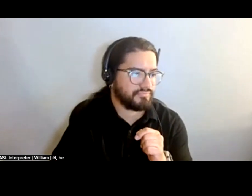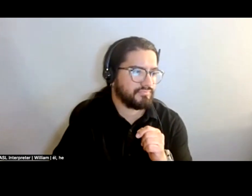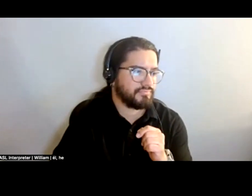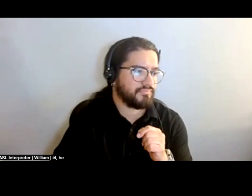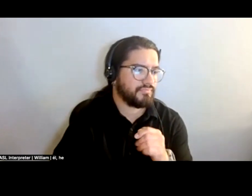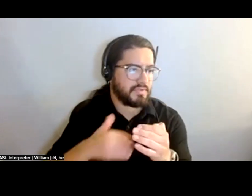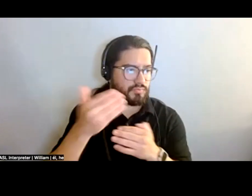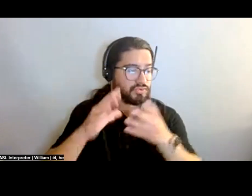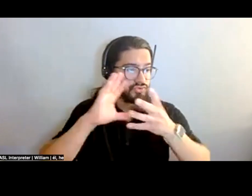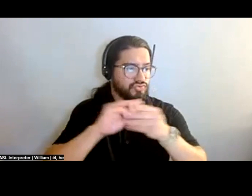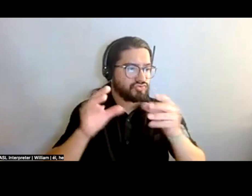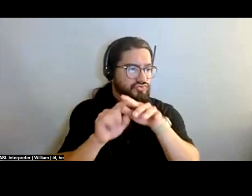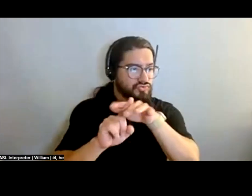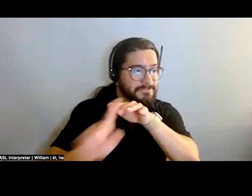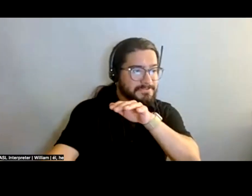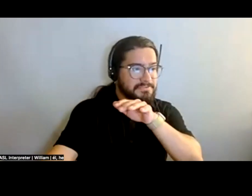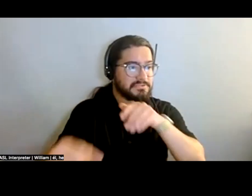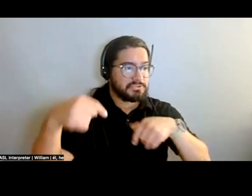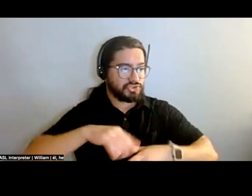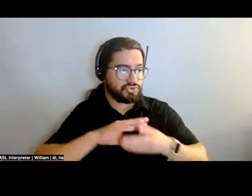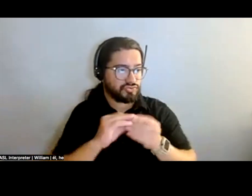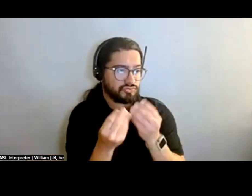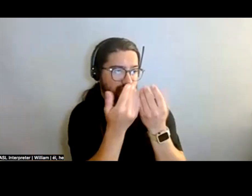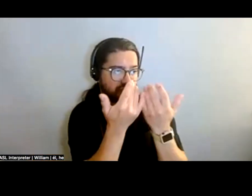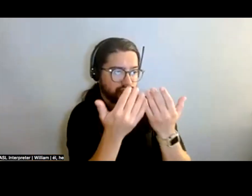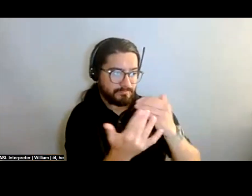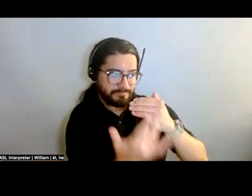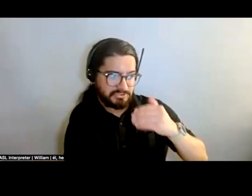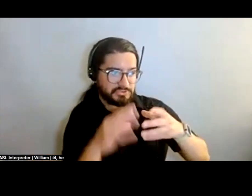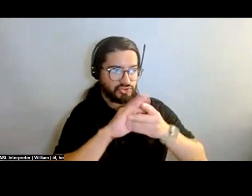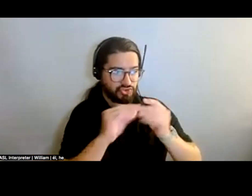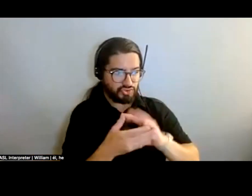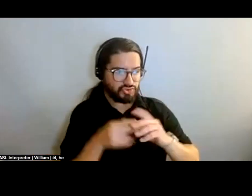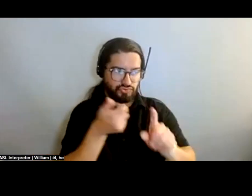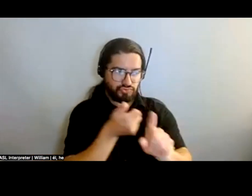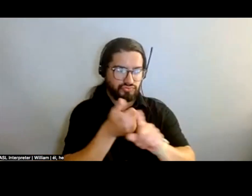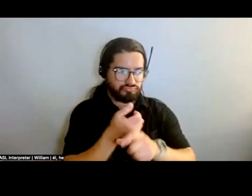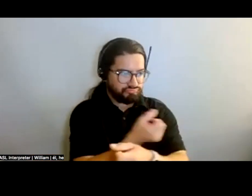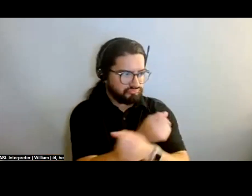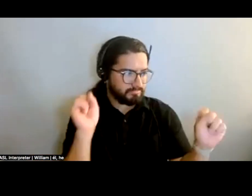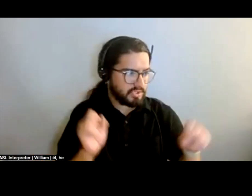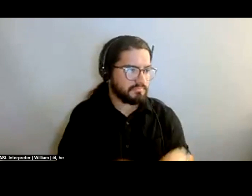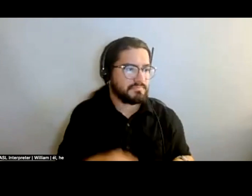Caitlyn Siehl When I would see their disappeared faces on the boxes of milk